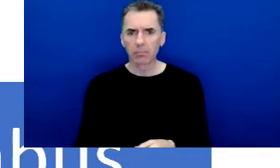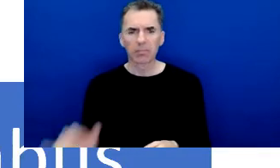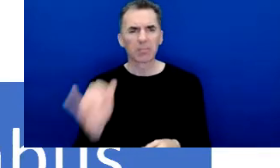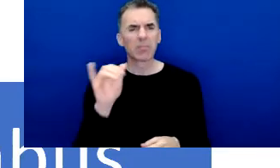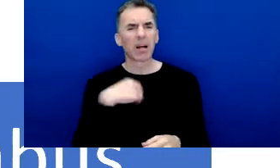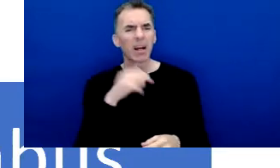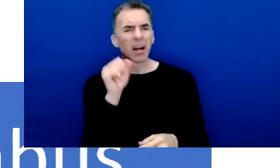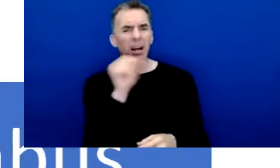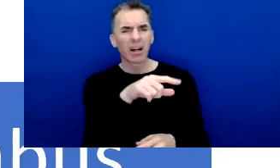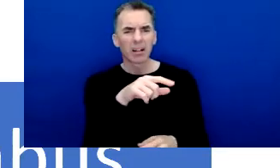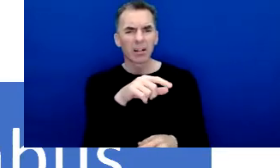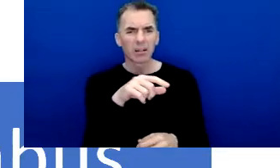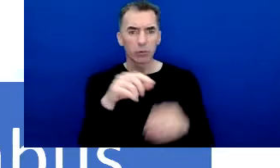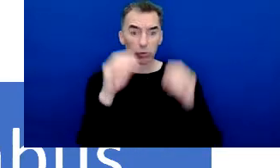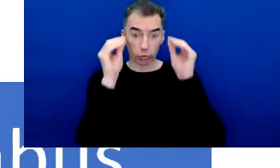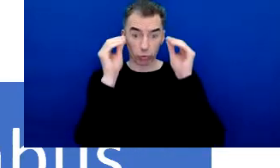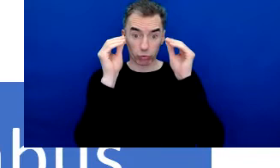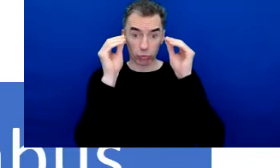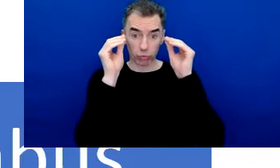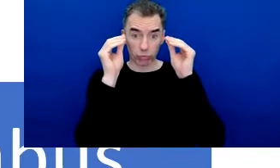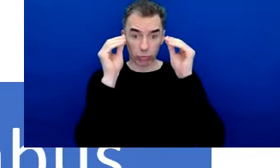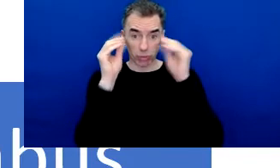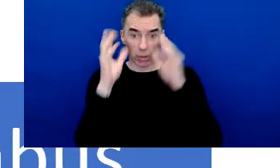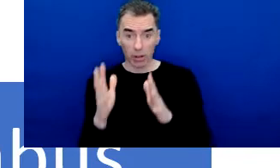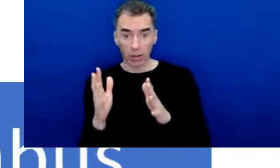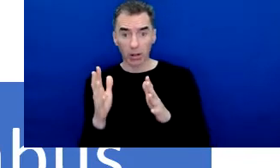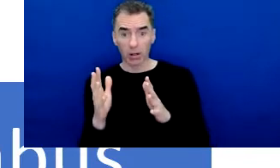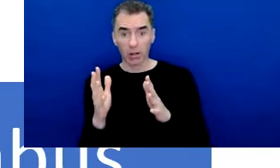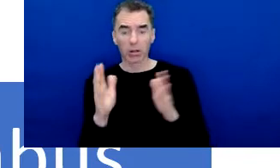If it's instructor example?